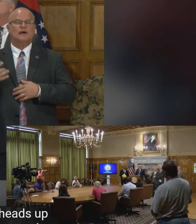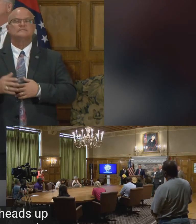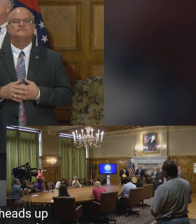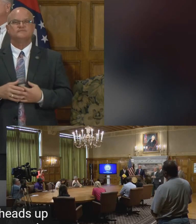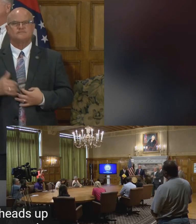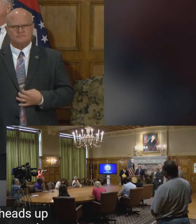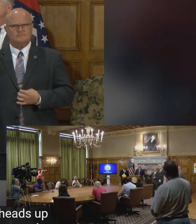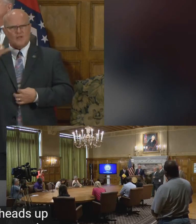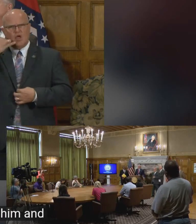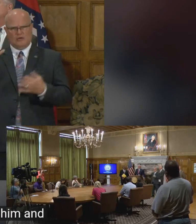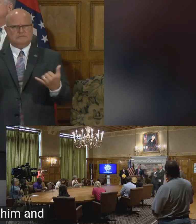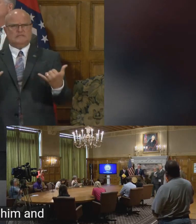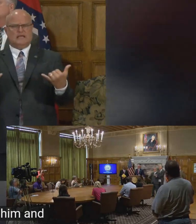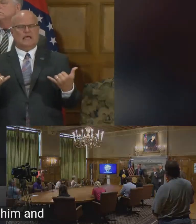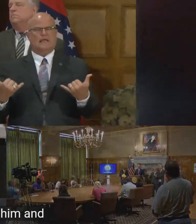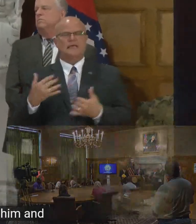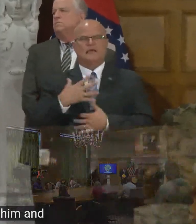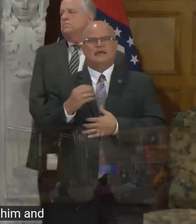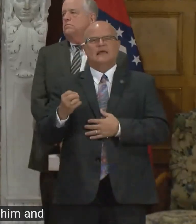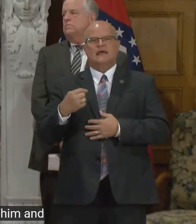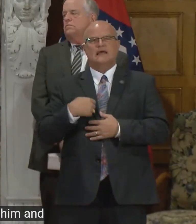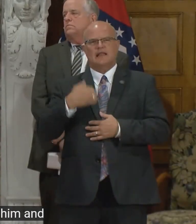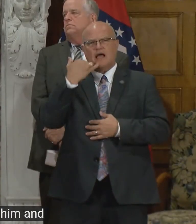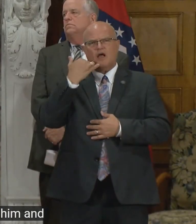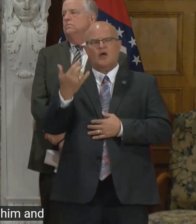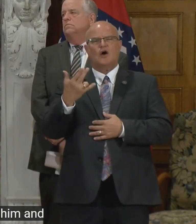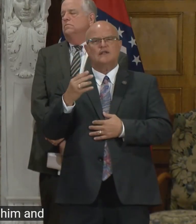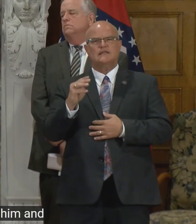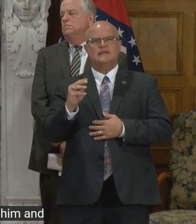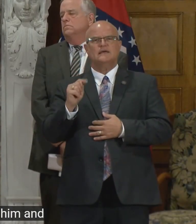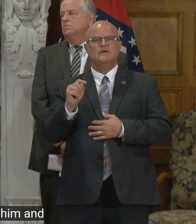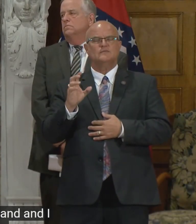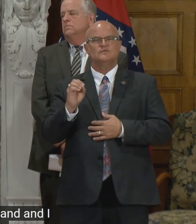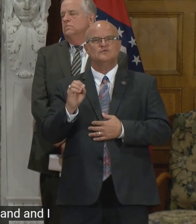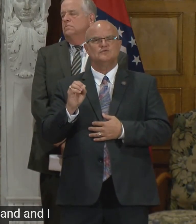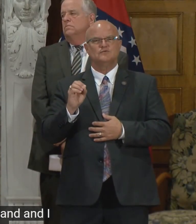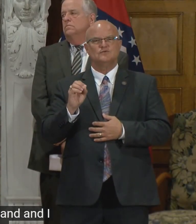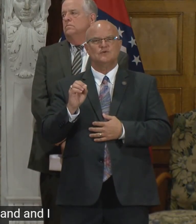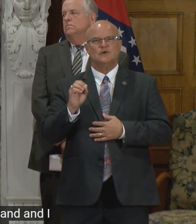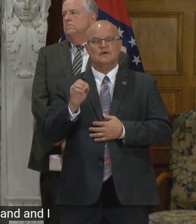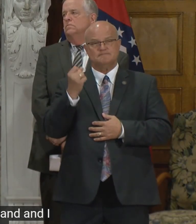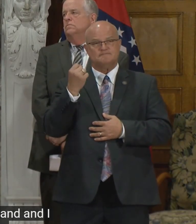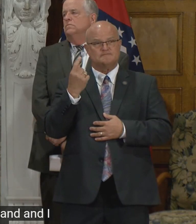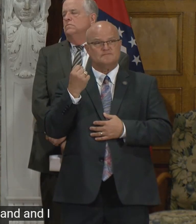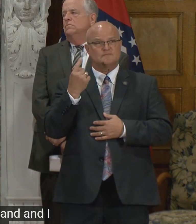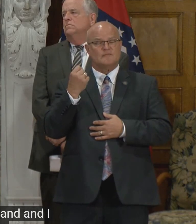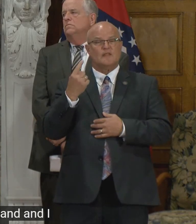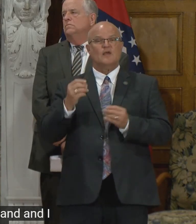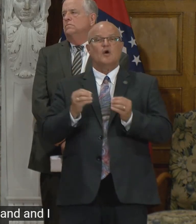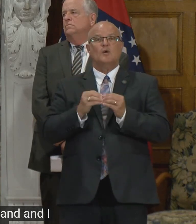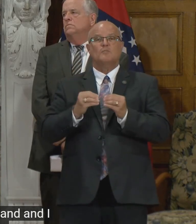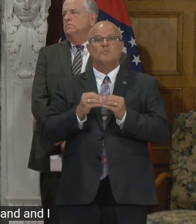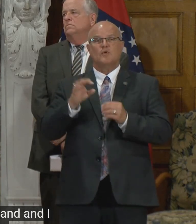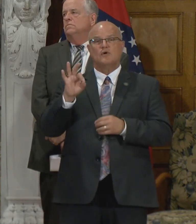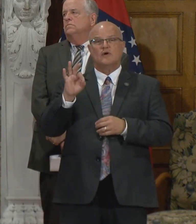I called him today and and I called him to understand more of the facts.